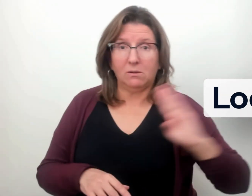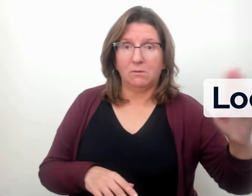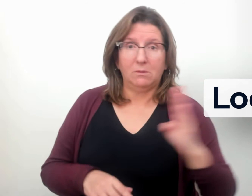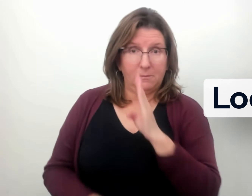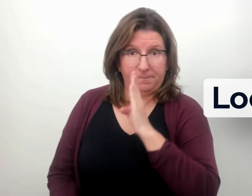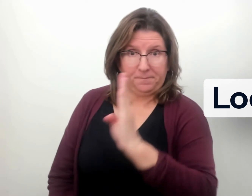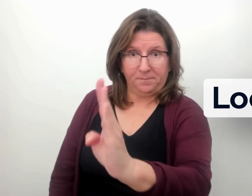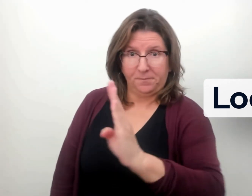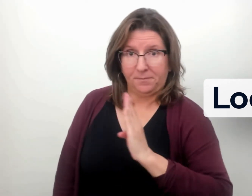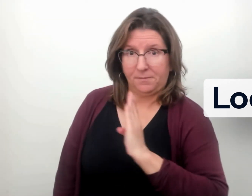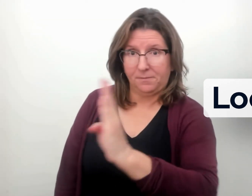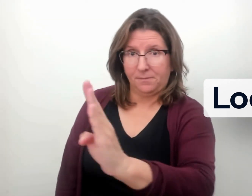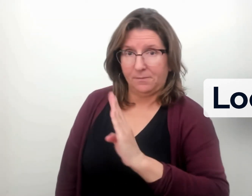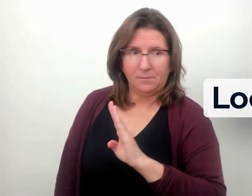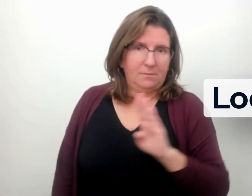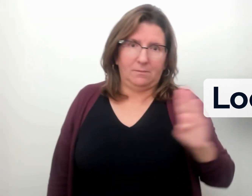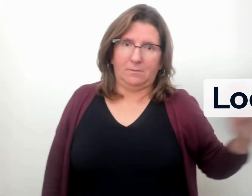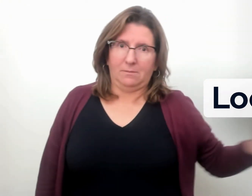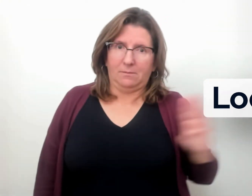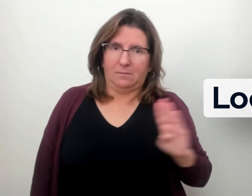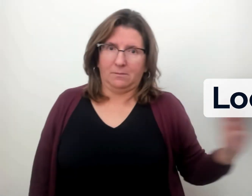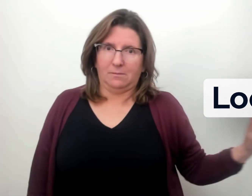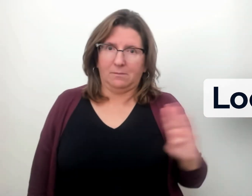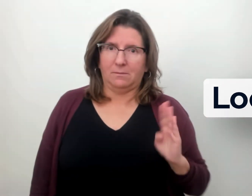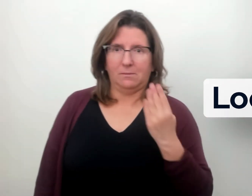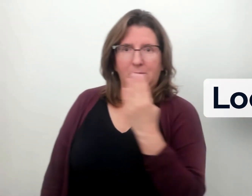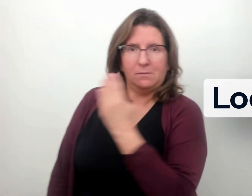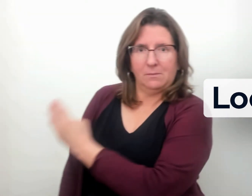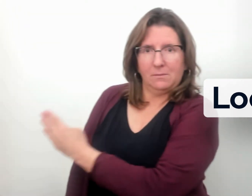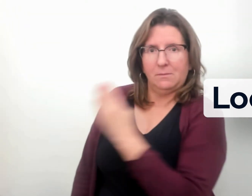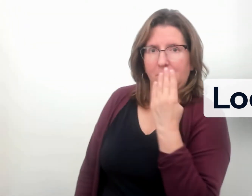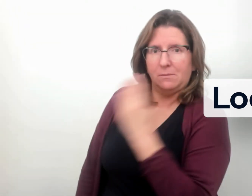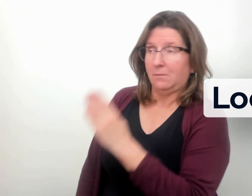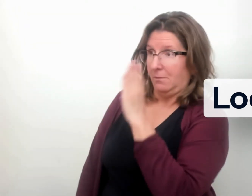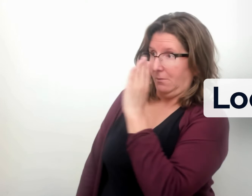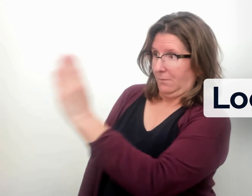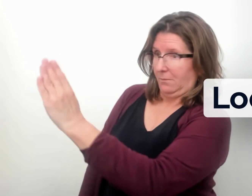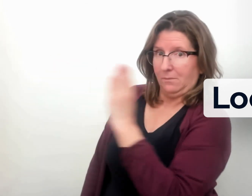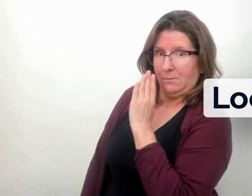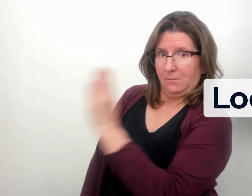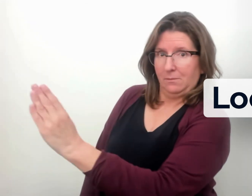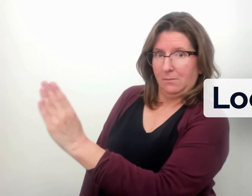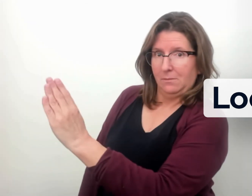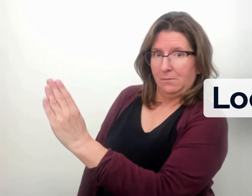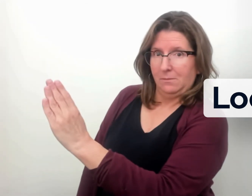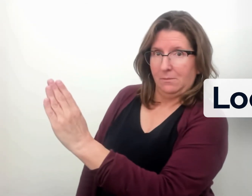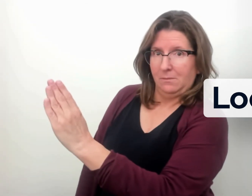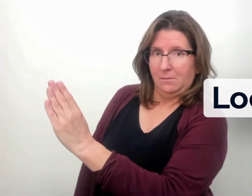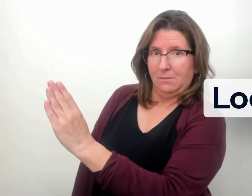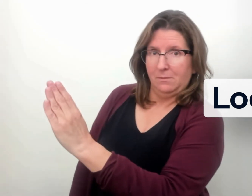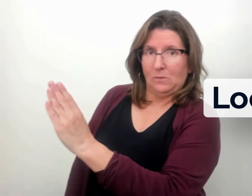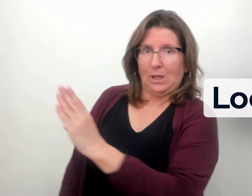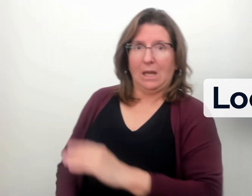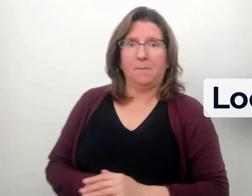In which direction are you coming and going to with your movement for that verb?